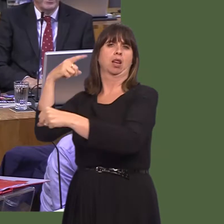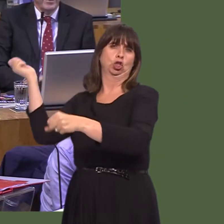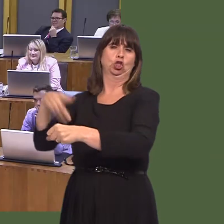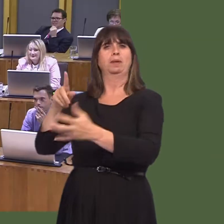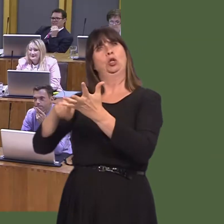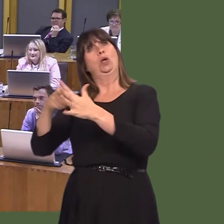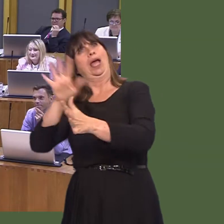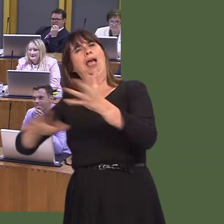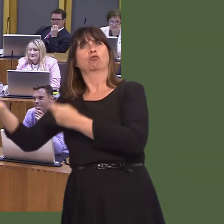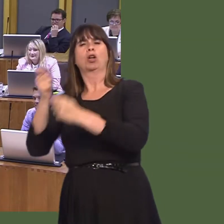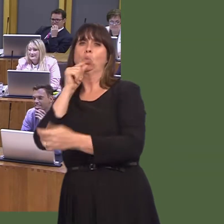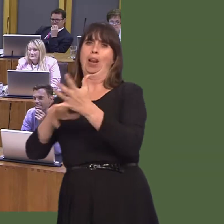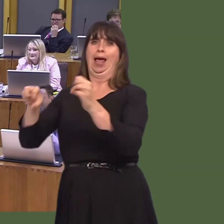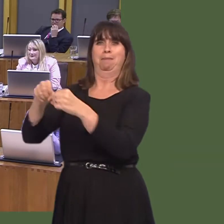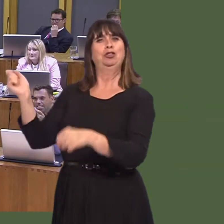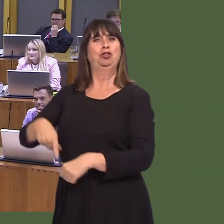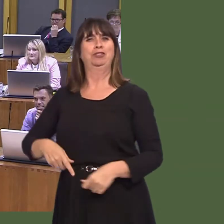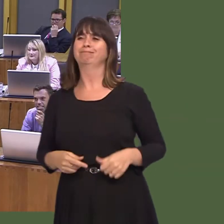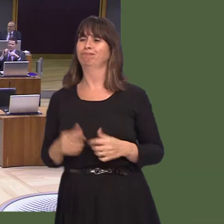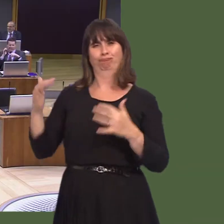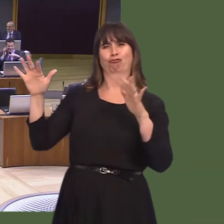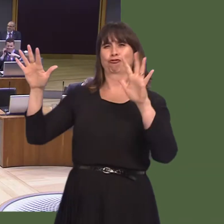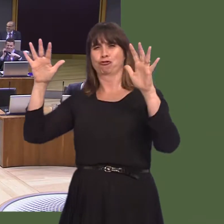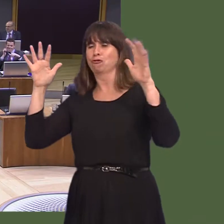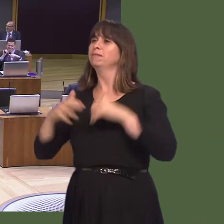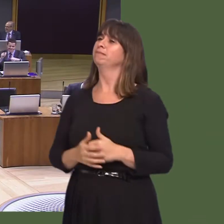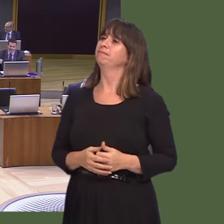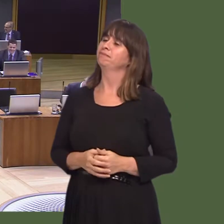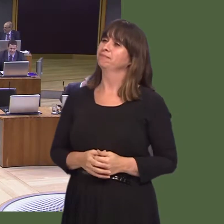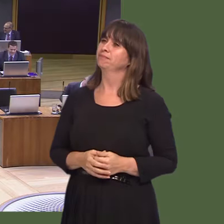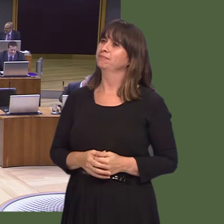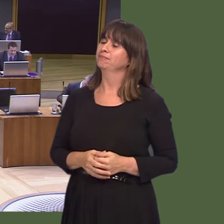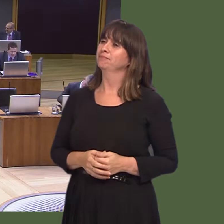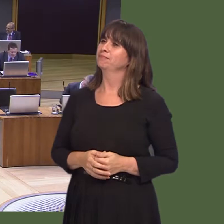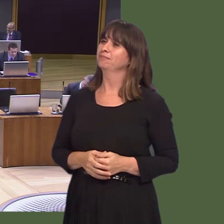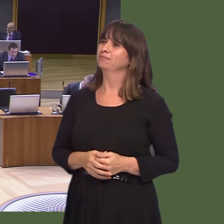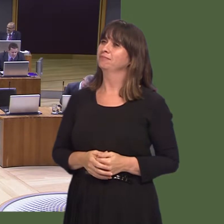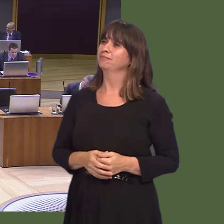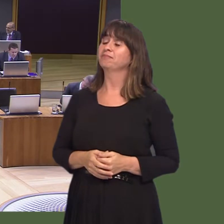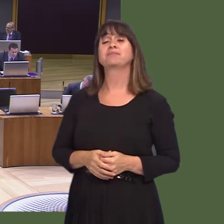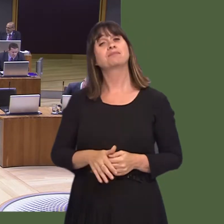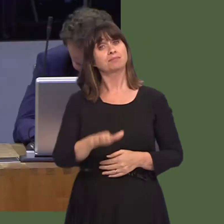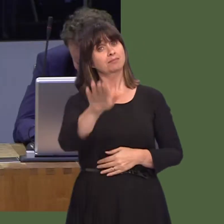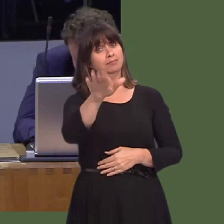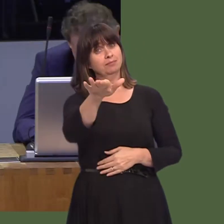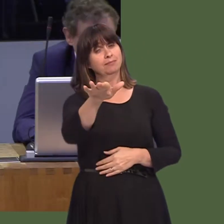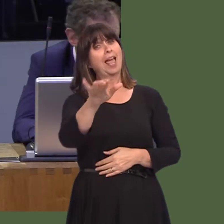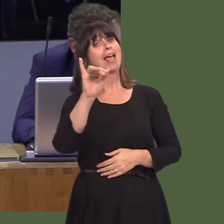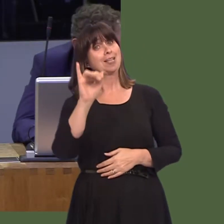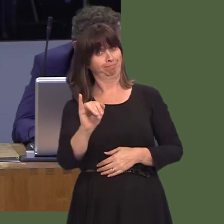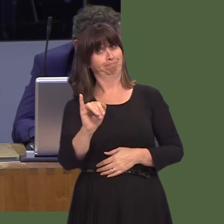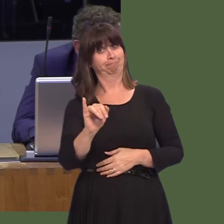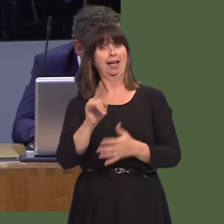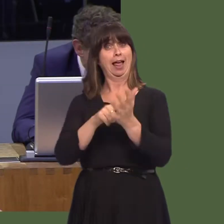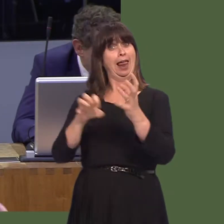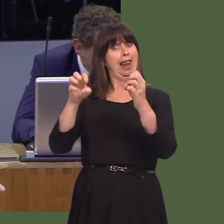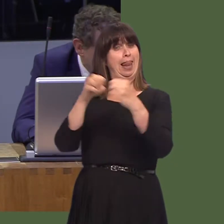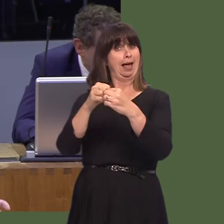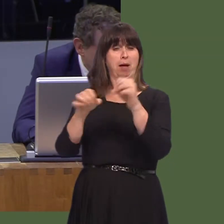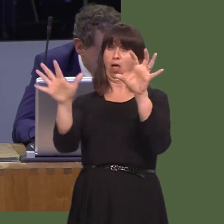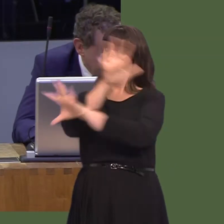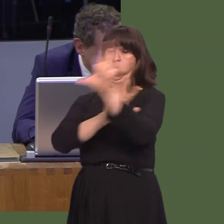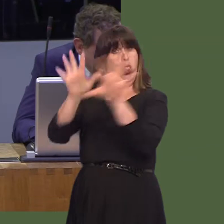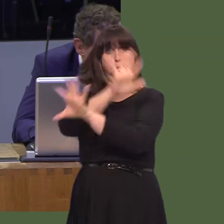Caroline Jones AM: First Minister, unfortunately, the Labour Party position is confusing.